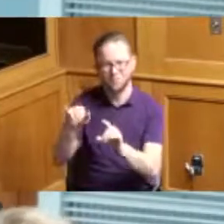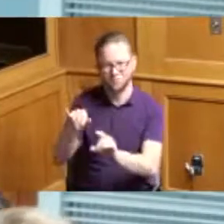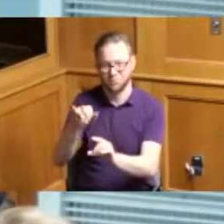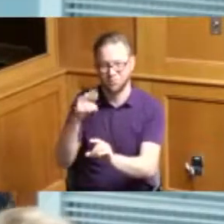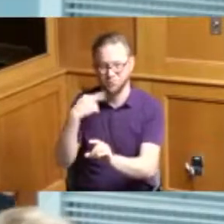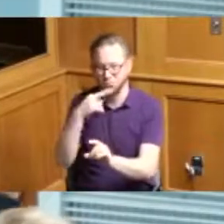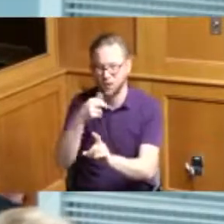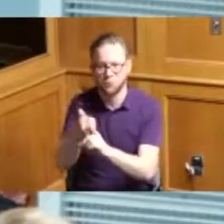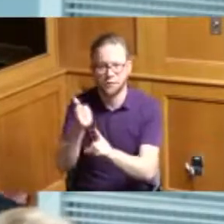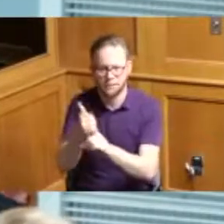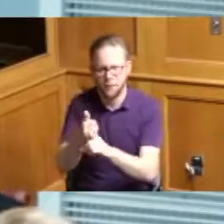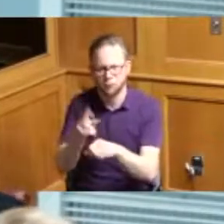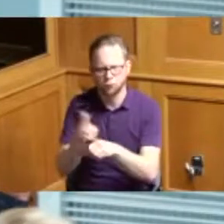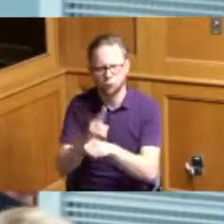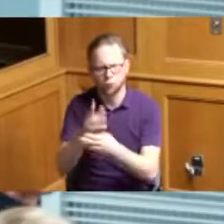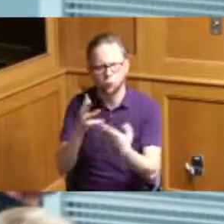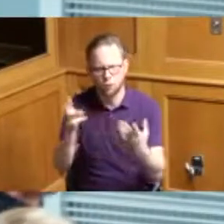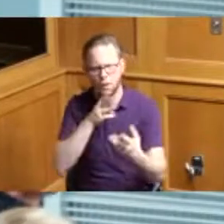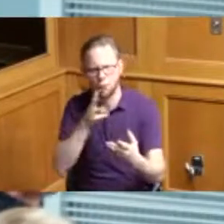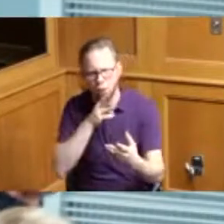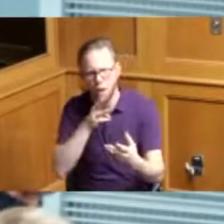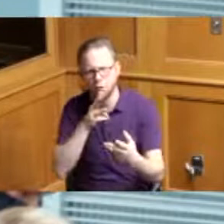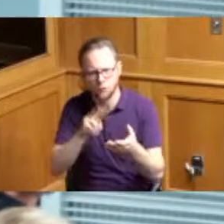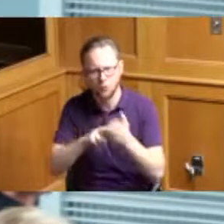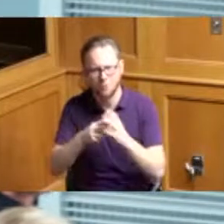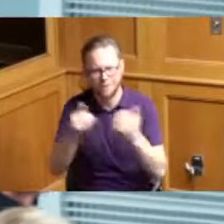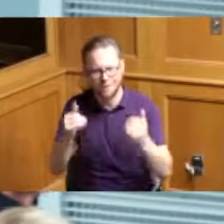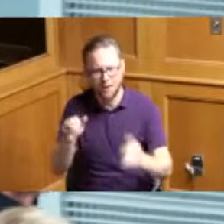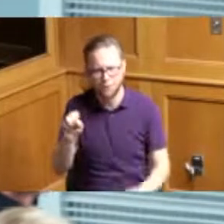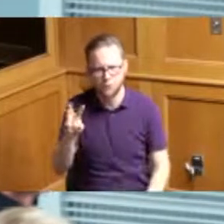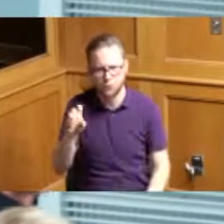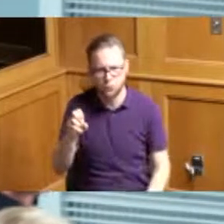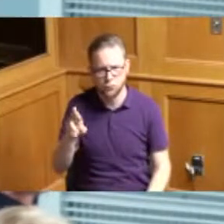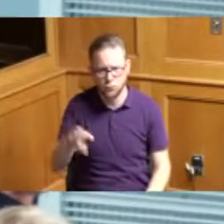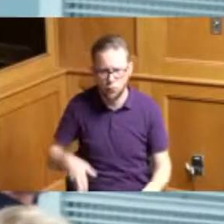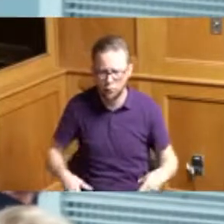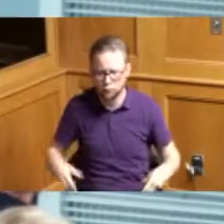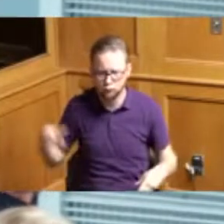their business so they are paying a lot of sewer charges but they may have only a small thousand